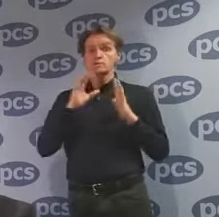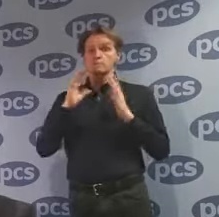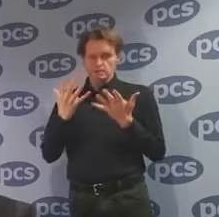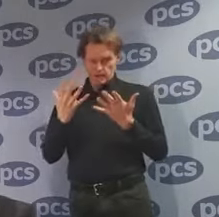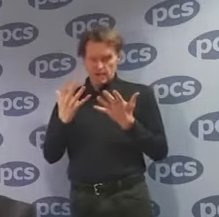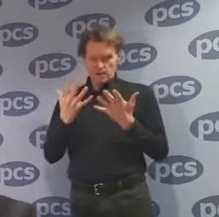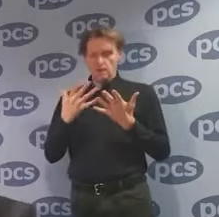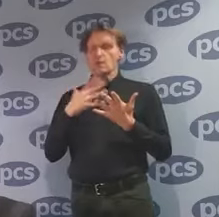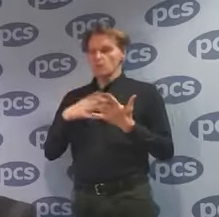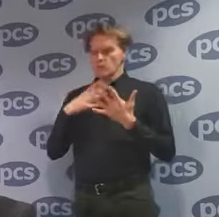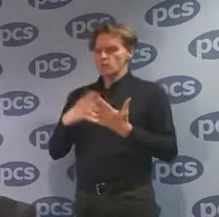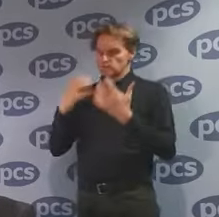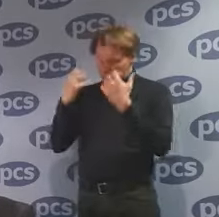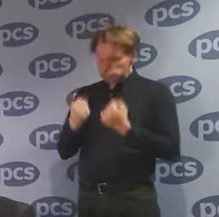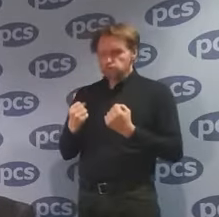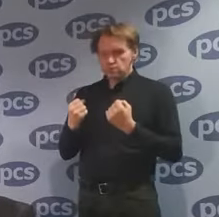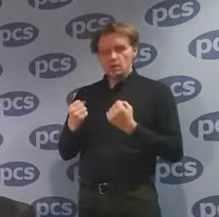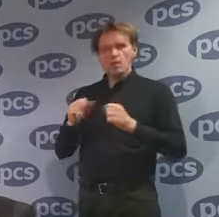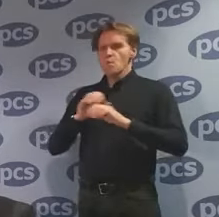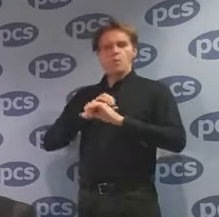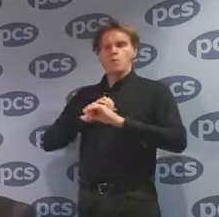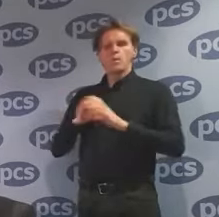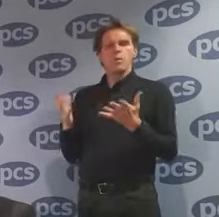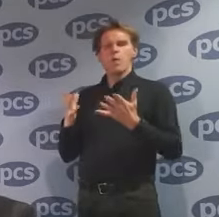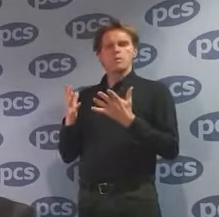not accept an agreement that is not an improvement on what the government